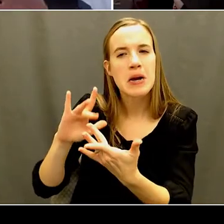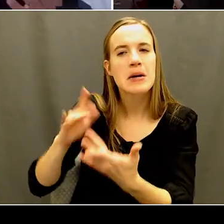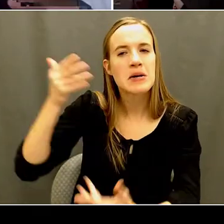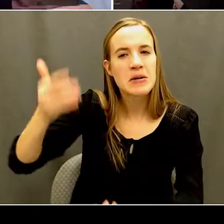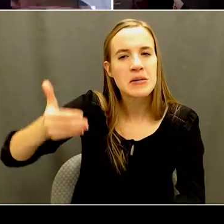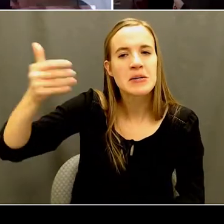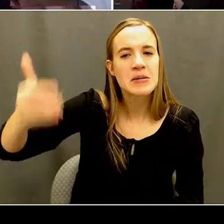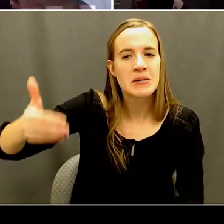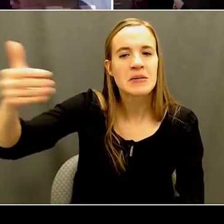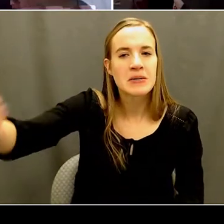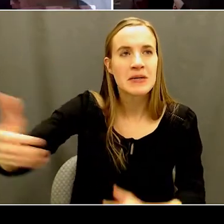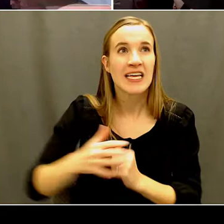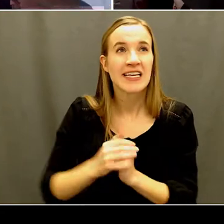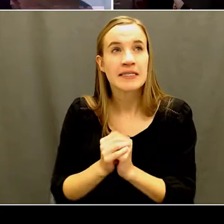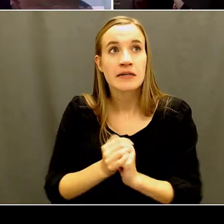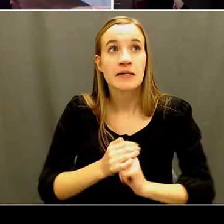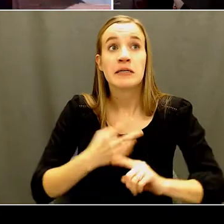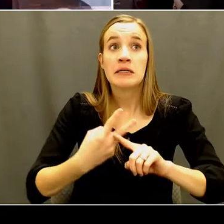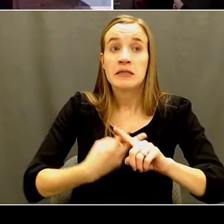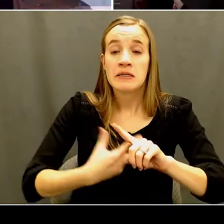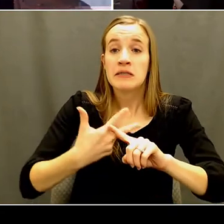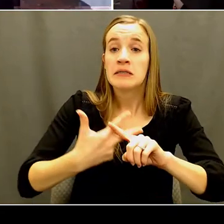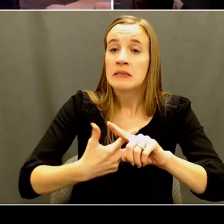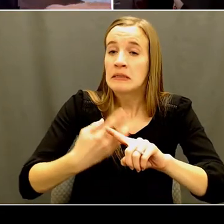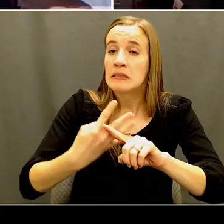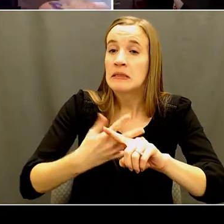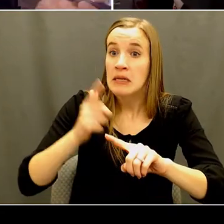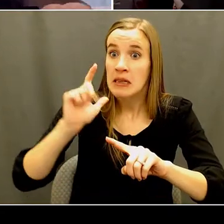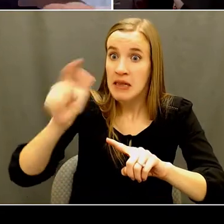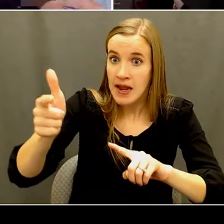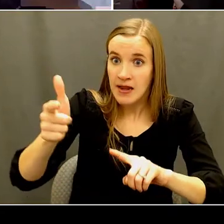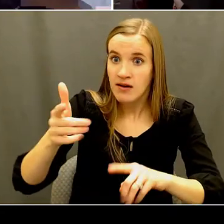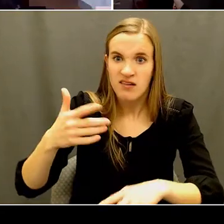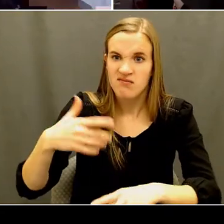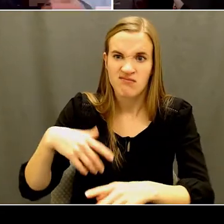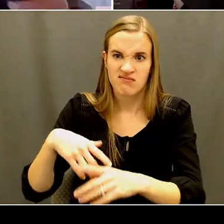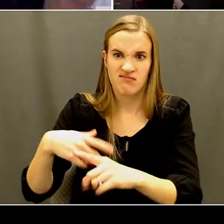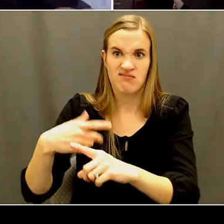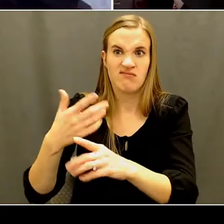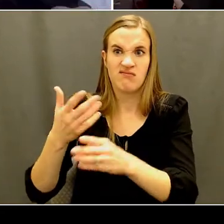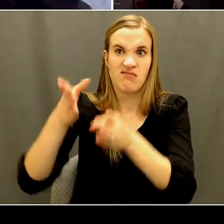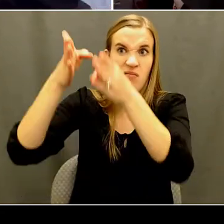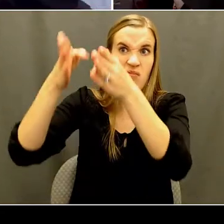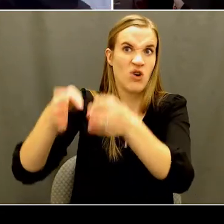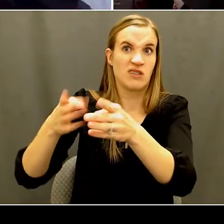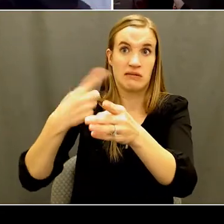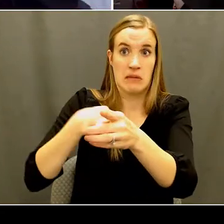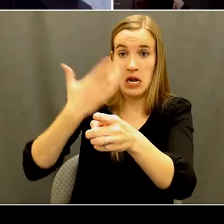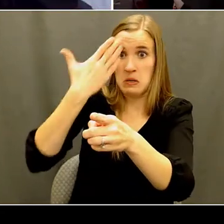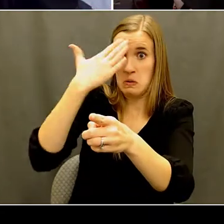someone I don't know, from the Department of Labor, saying, you know, we'd like to get your, we understand you met Jennifer Kemp, we'd like to get your